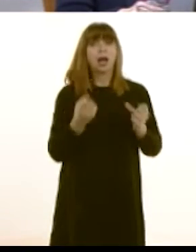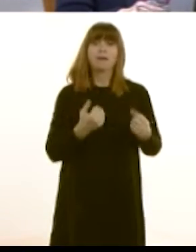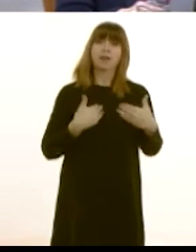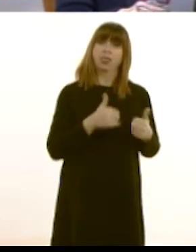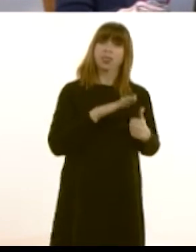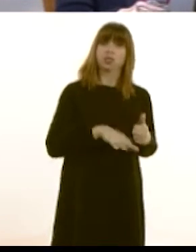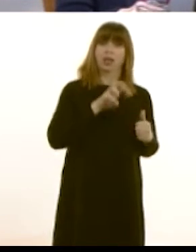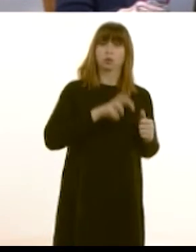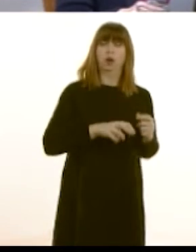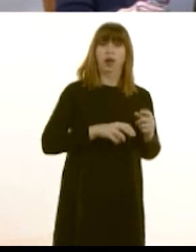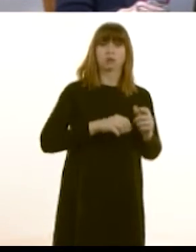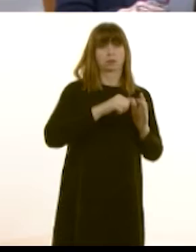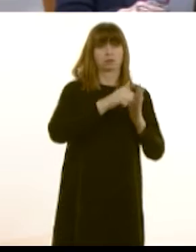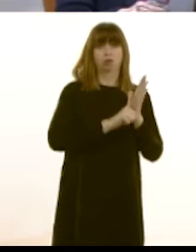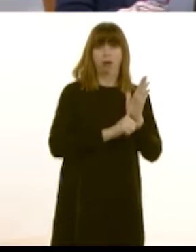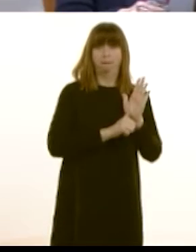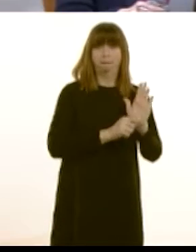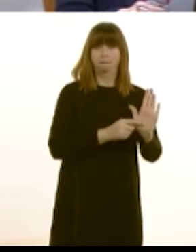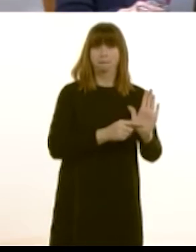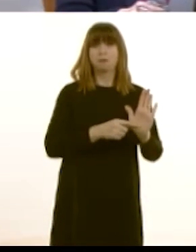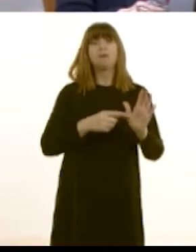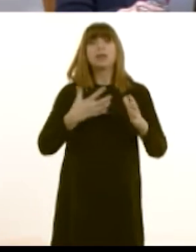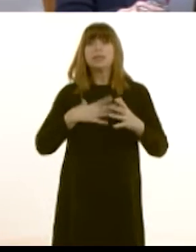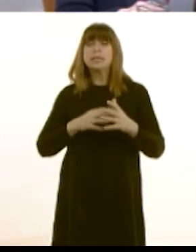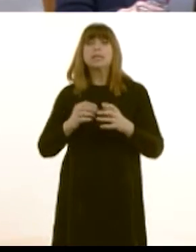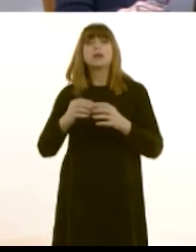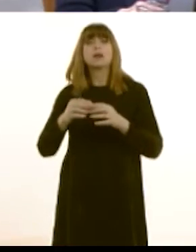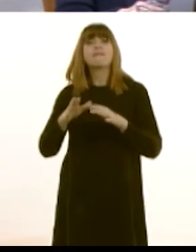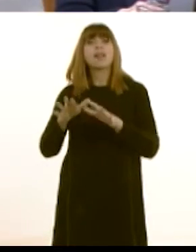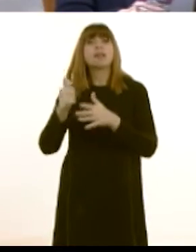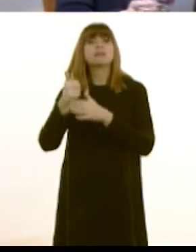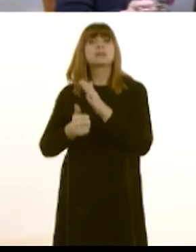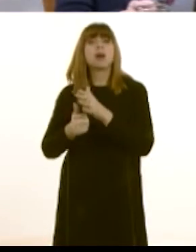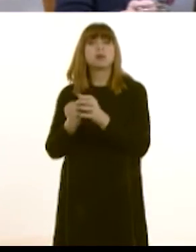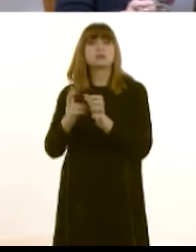doubling the numbers accessing Flying Start, closing education attainment gaps and reducing